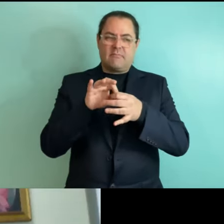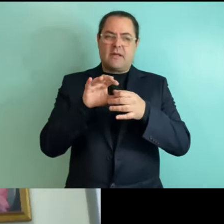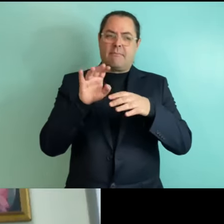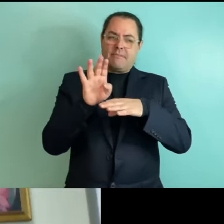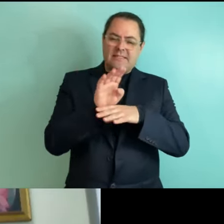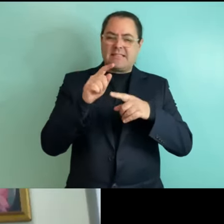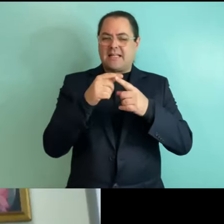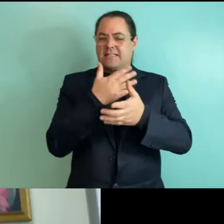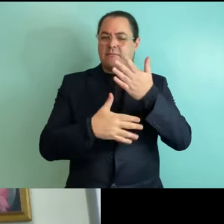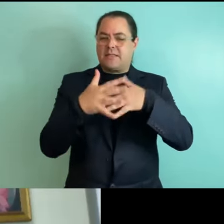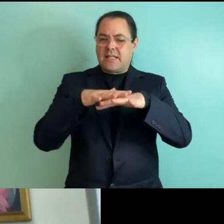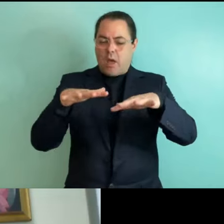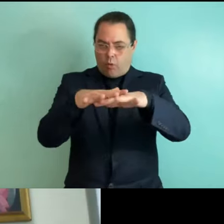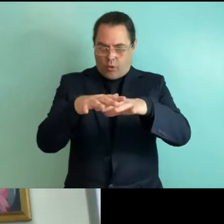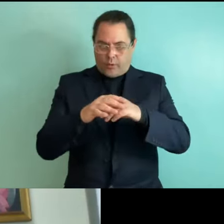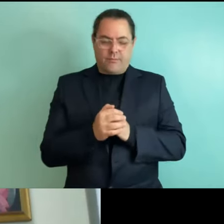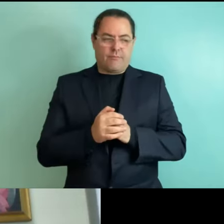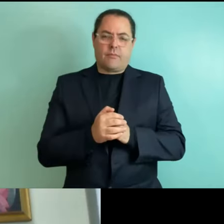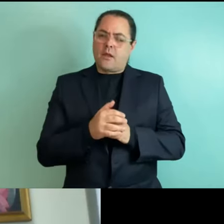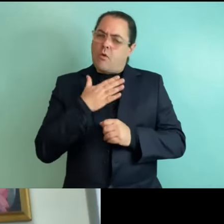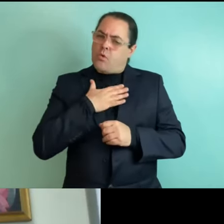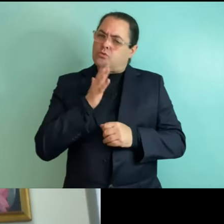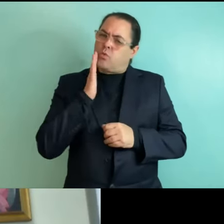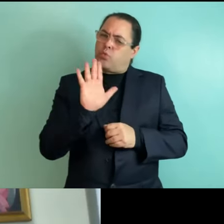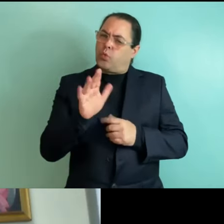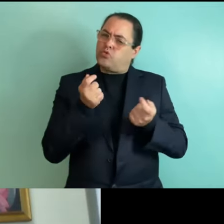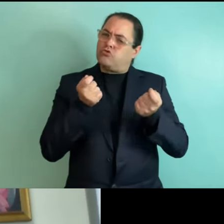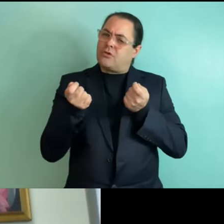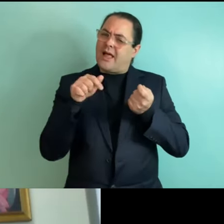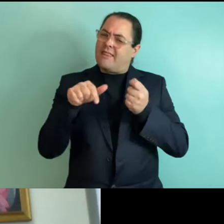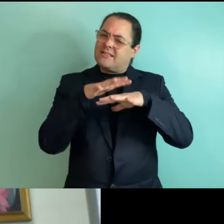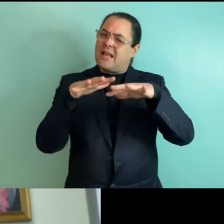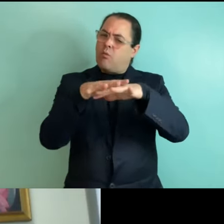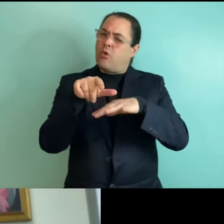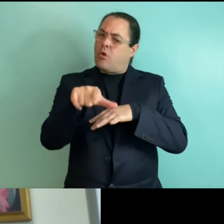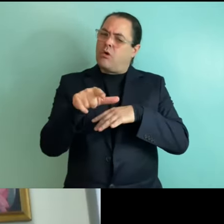the opportunity to hear more about your role as Chairperson of this National Business disability